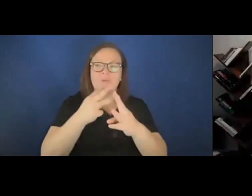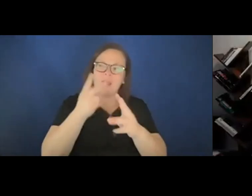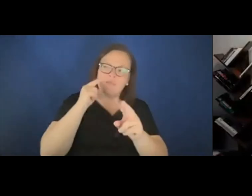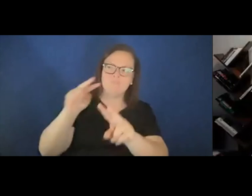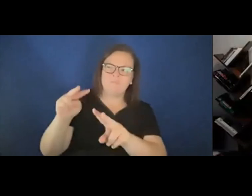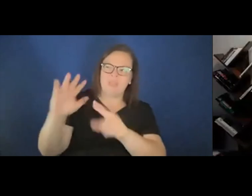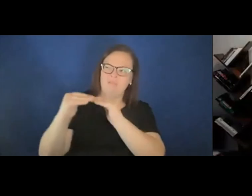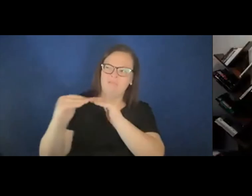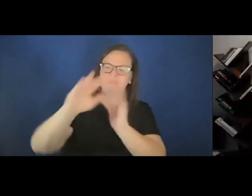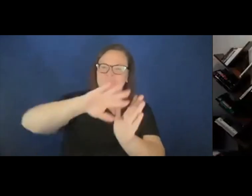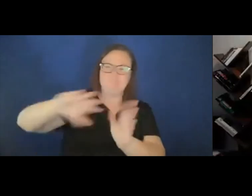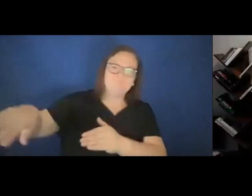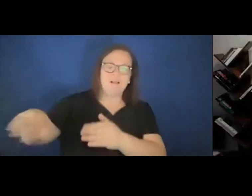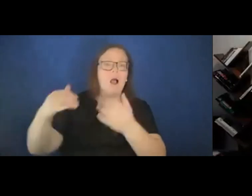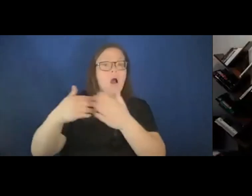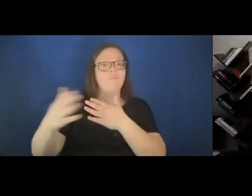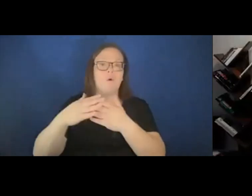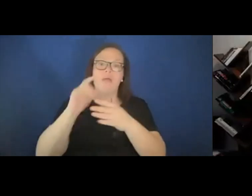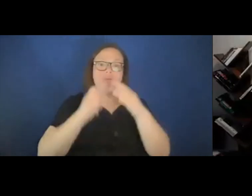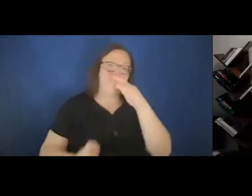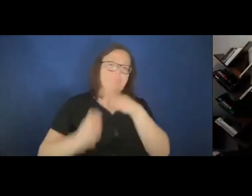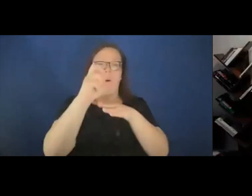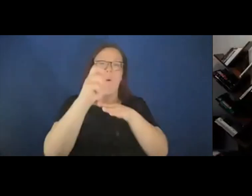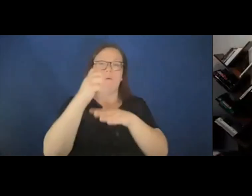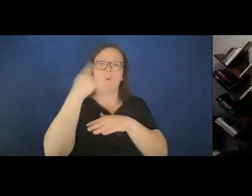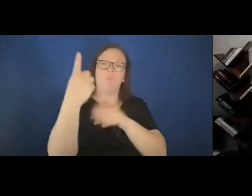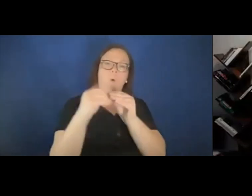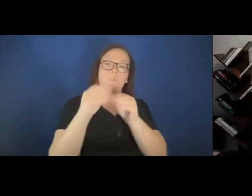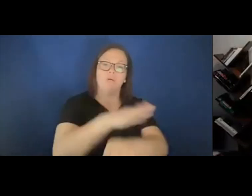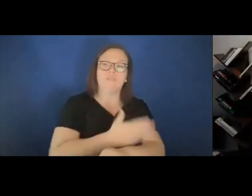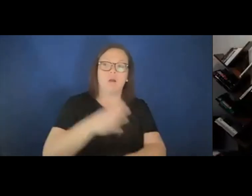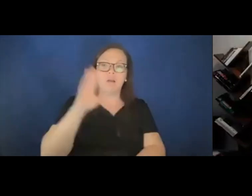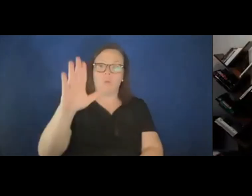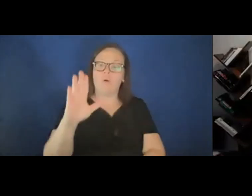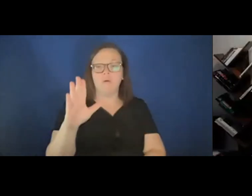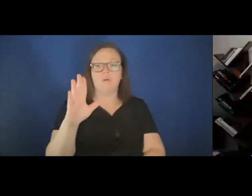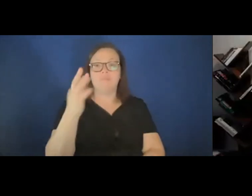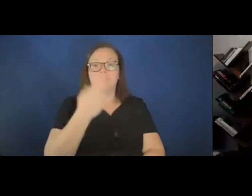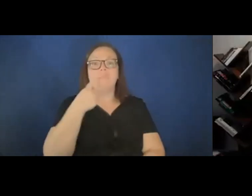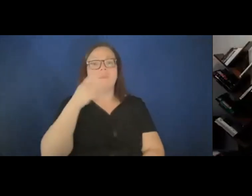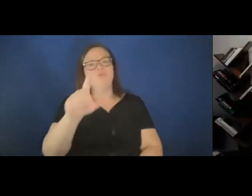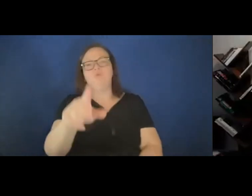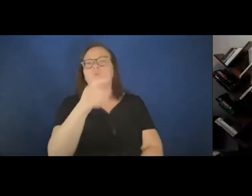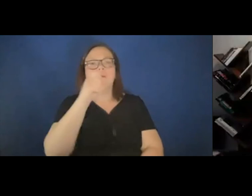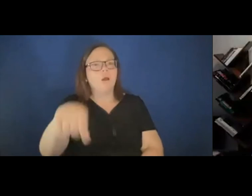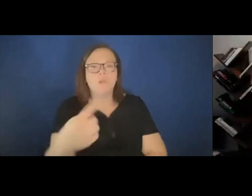Although they shatter glass for one last song at your expense, you are not alone.